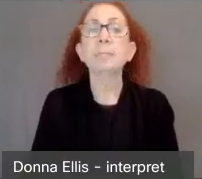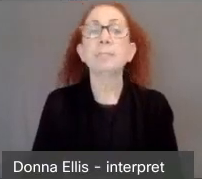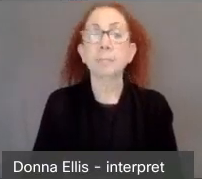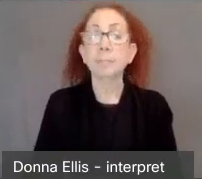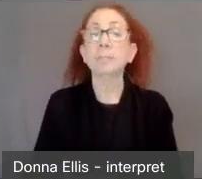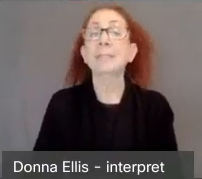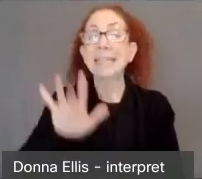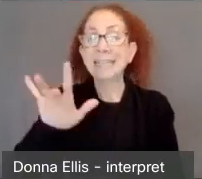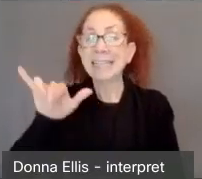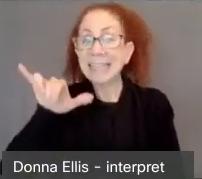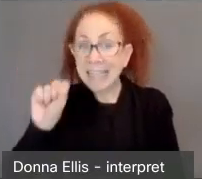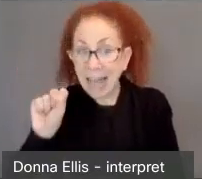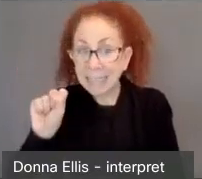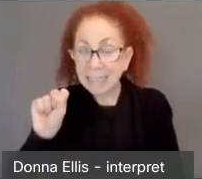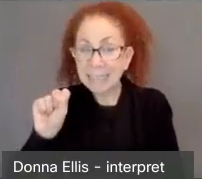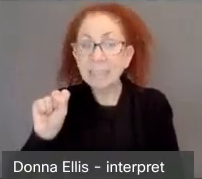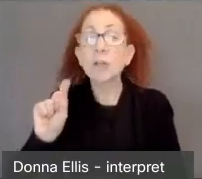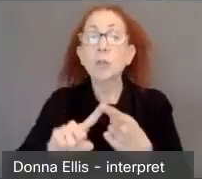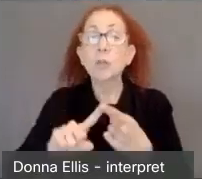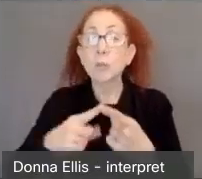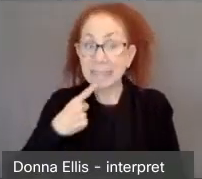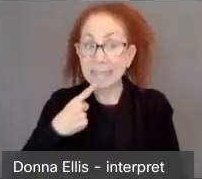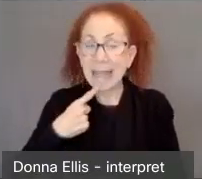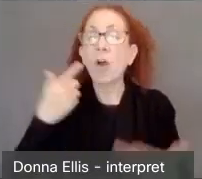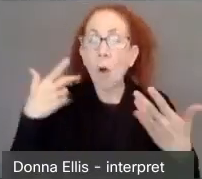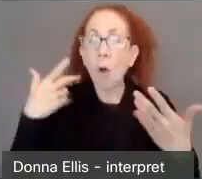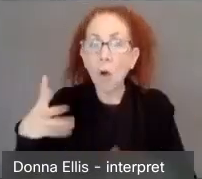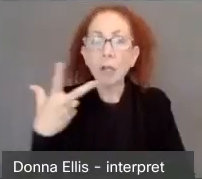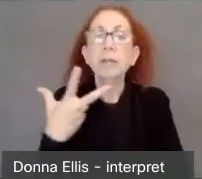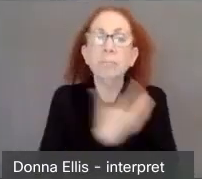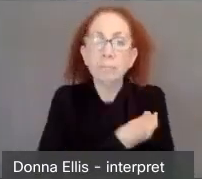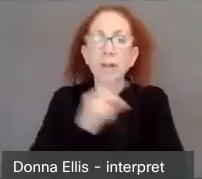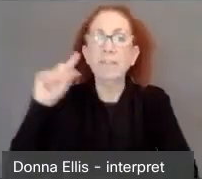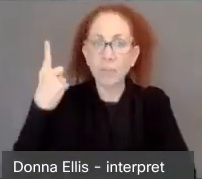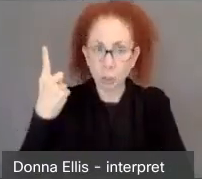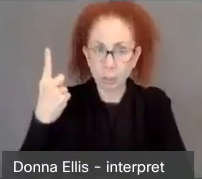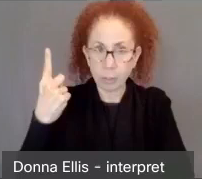"yes" to indicate you have received your first dose and it will automatically